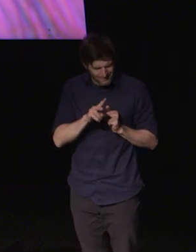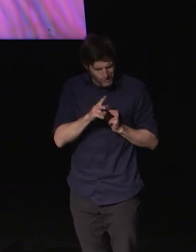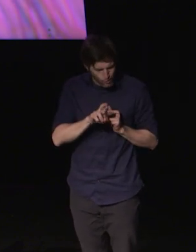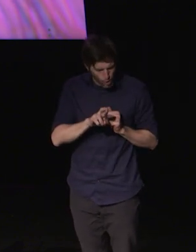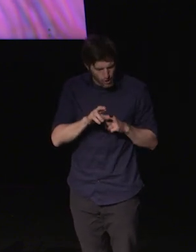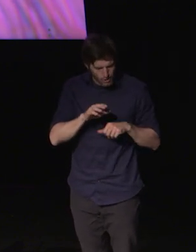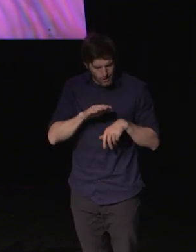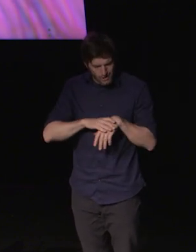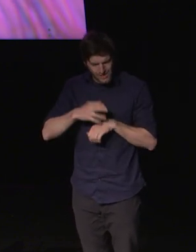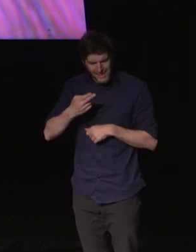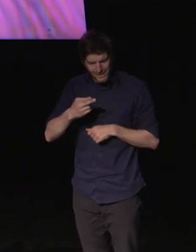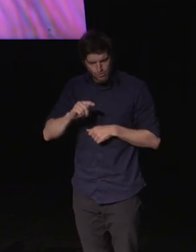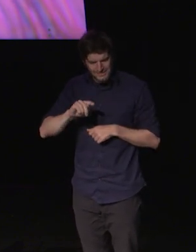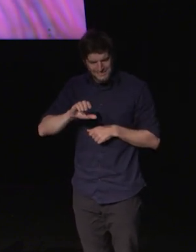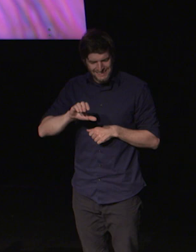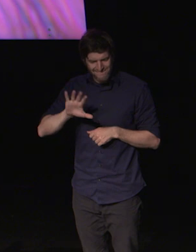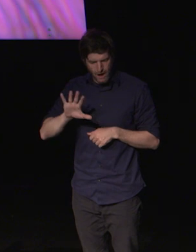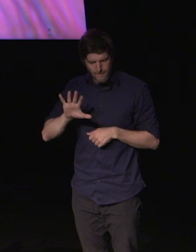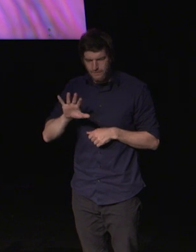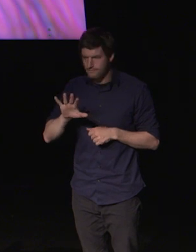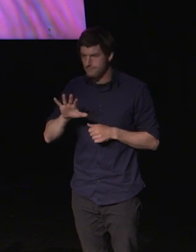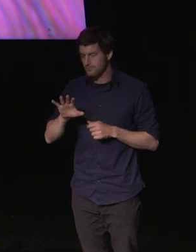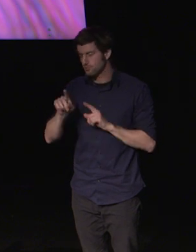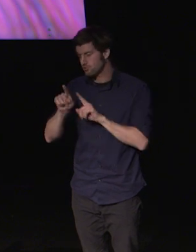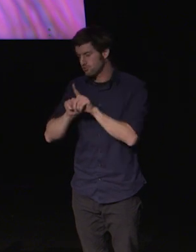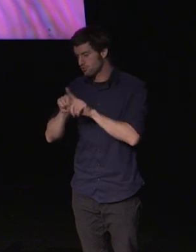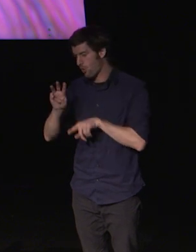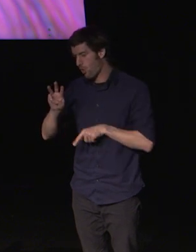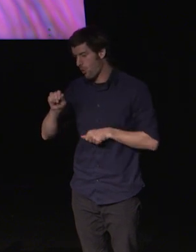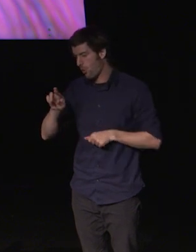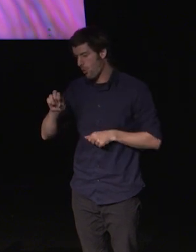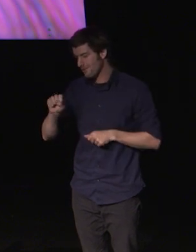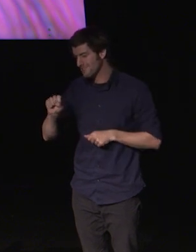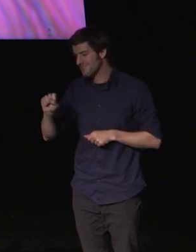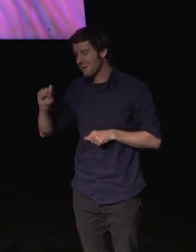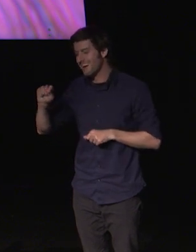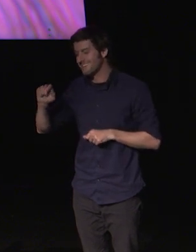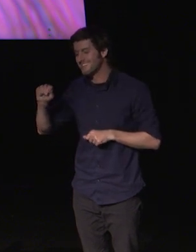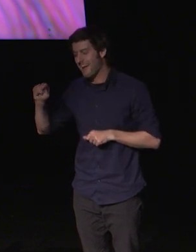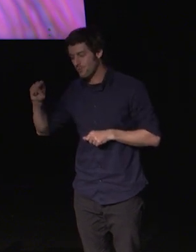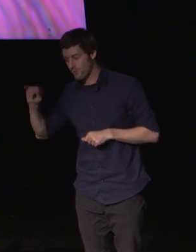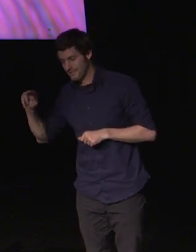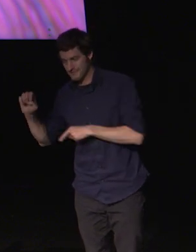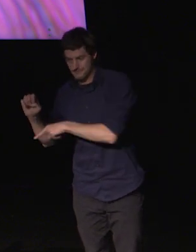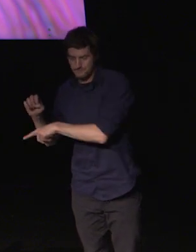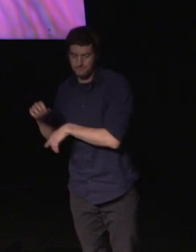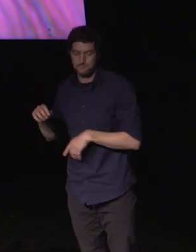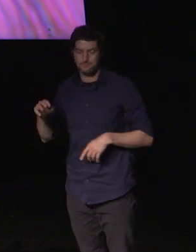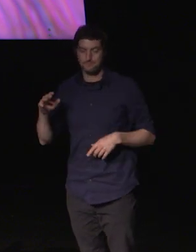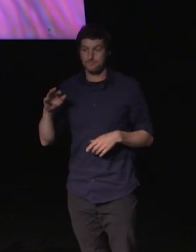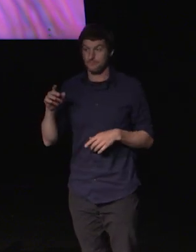Basically playing the Star Wars Tatooine experience. And if you want a good cry,